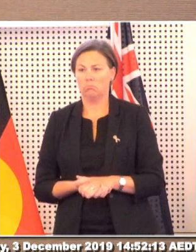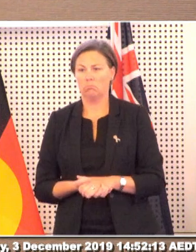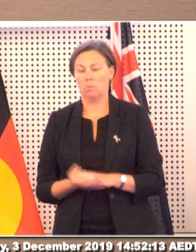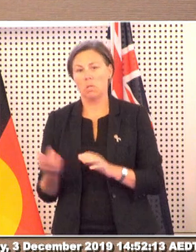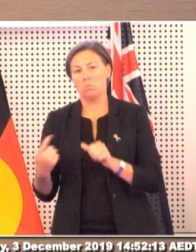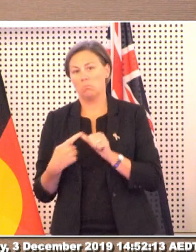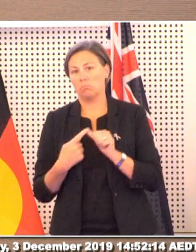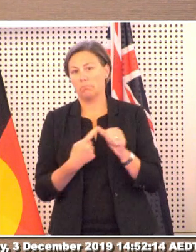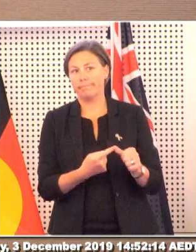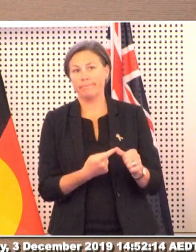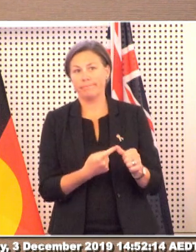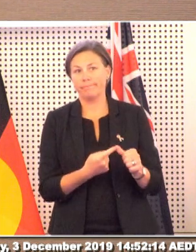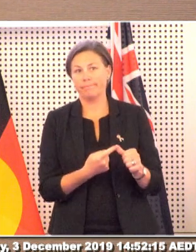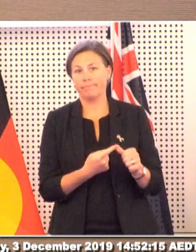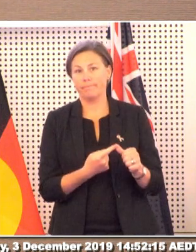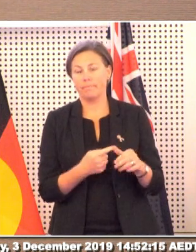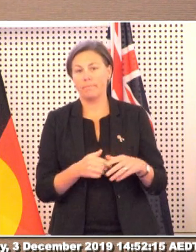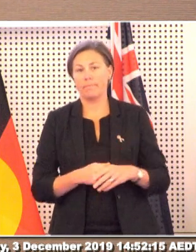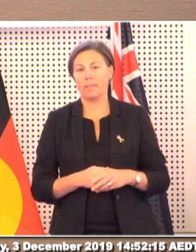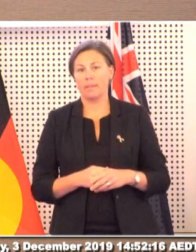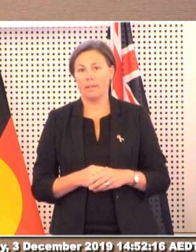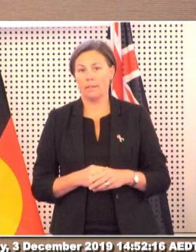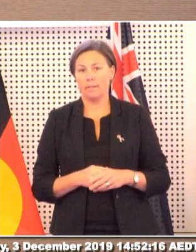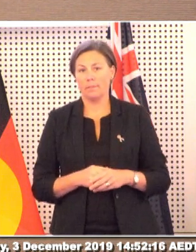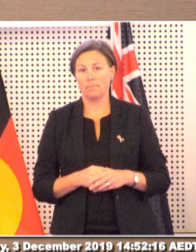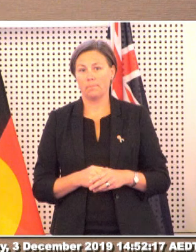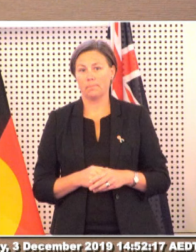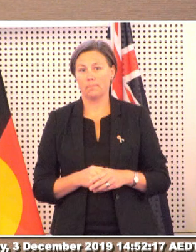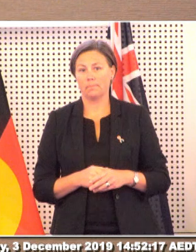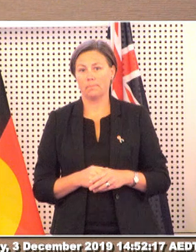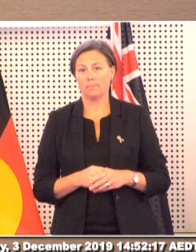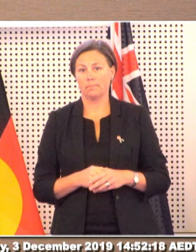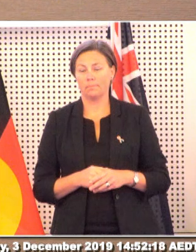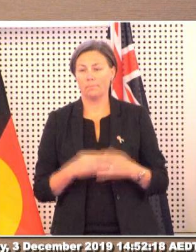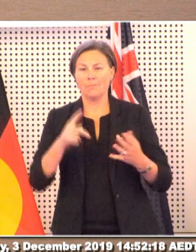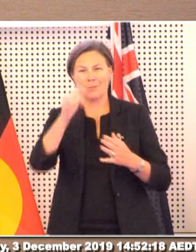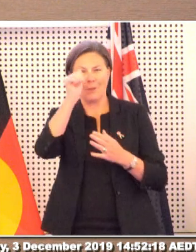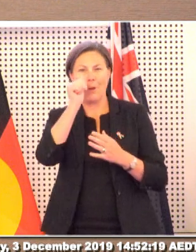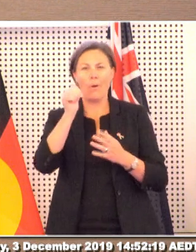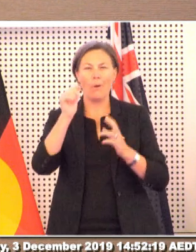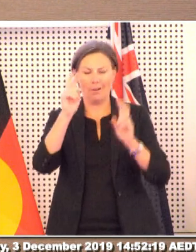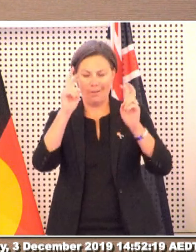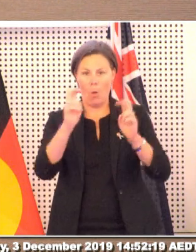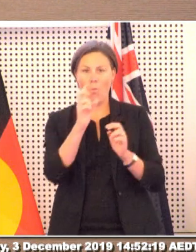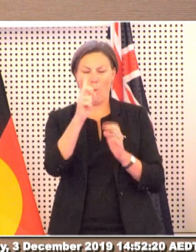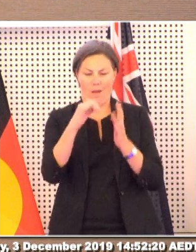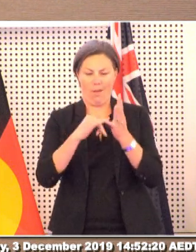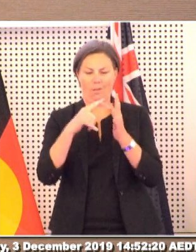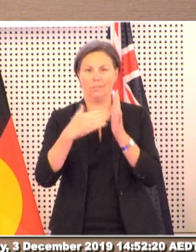So I think if we start with the one size fits all and that’s where we start.